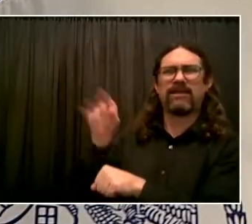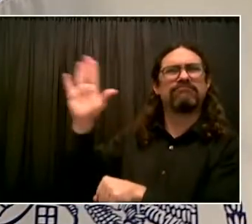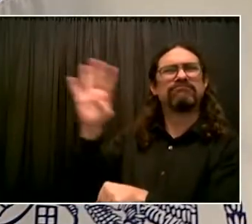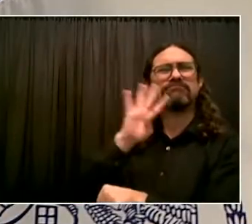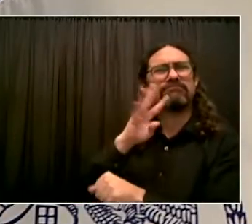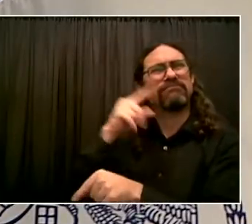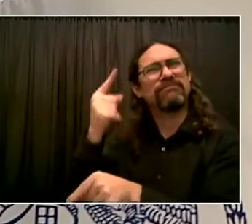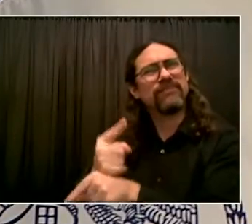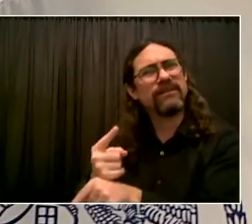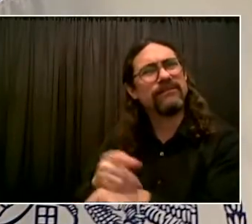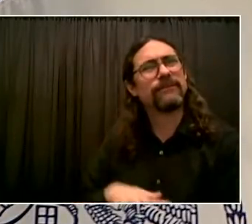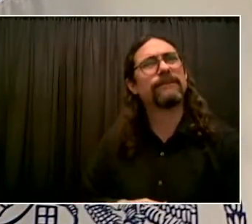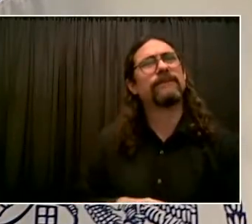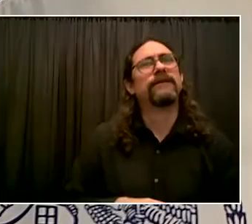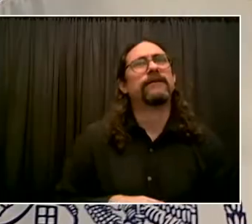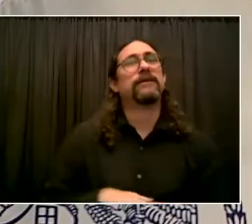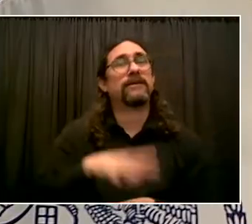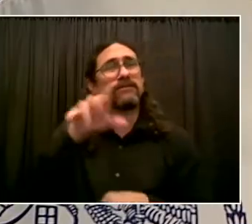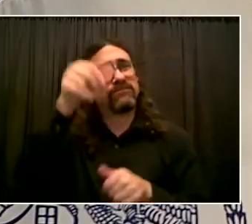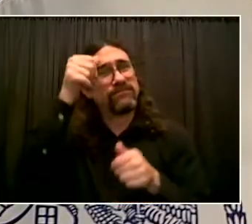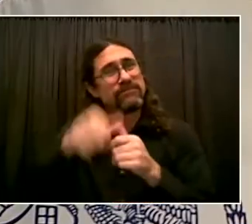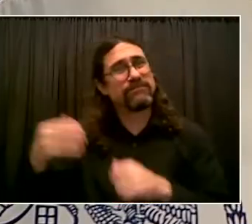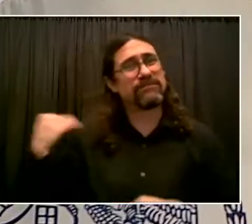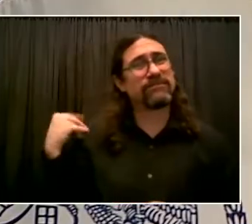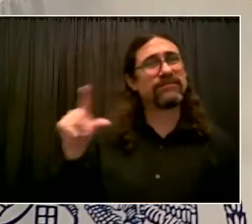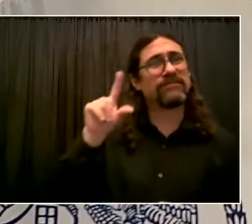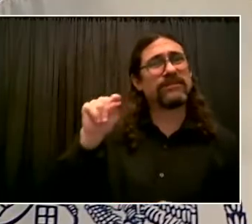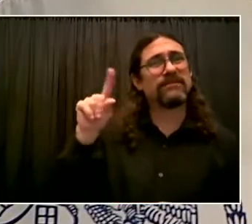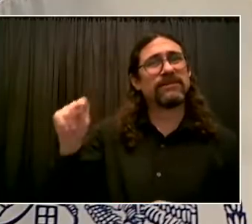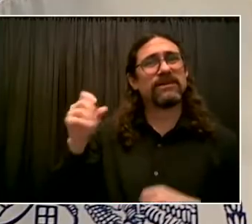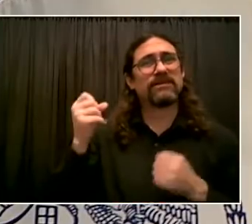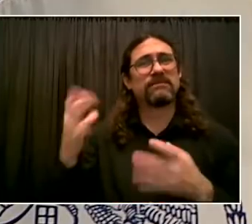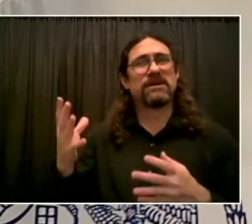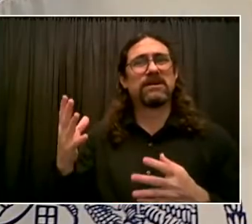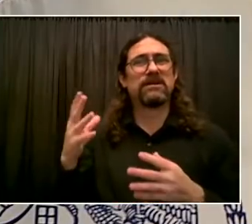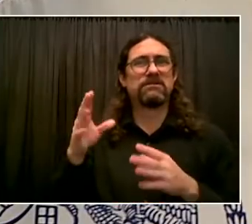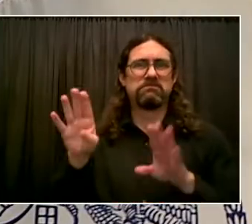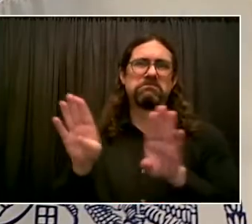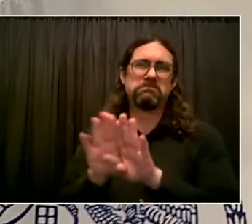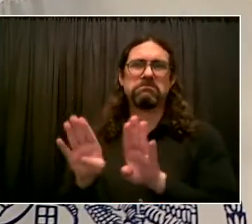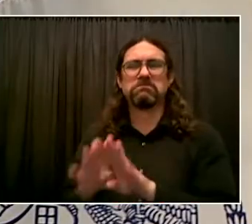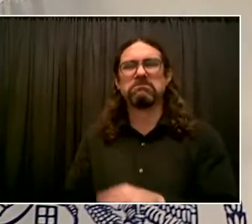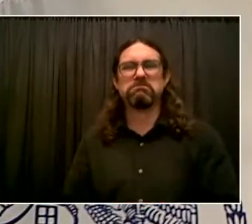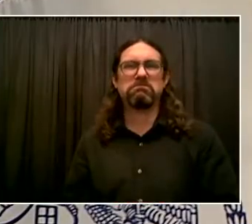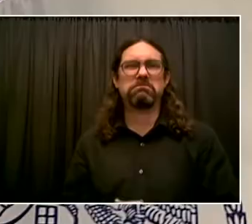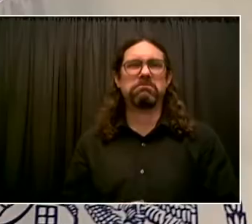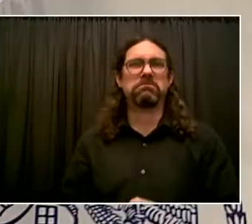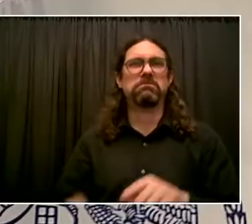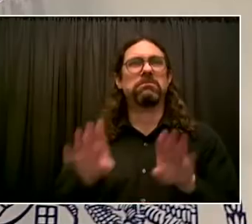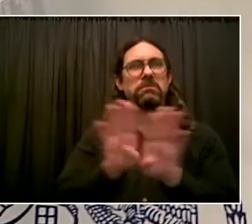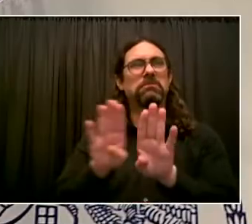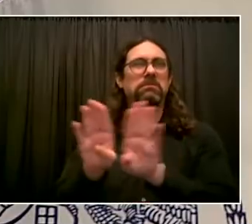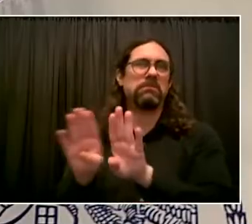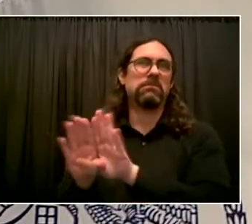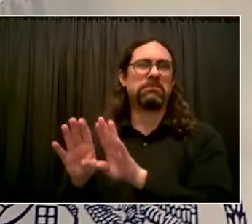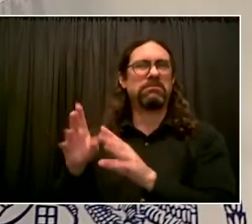CLEAR VOICE I DON'T KNOW WHAT IS. HE IS SHOWING AN EXAMPLE. WE ALL WENT THROUGH SHUTDOWNS, WE DO